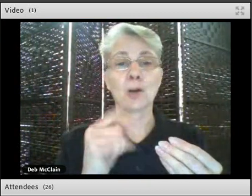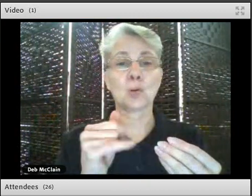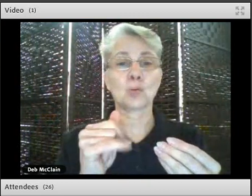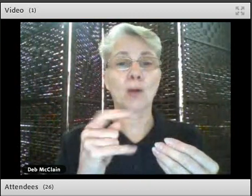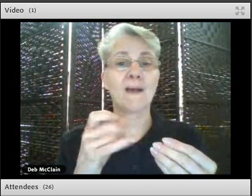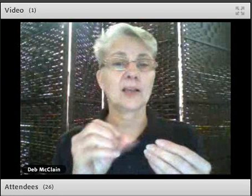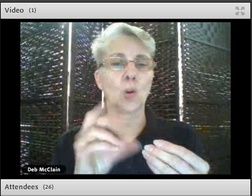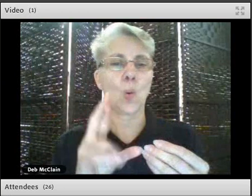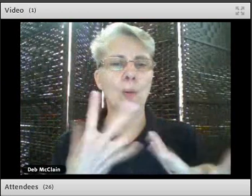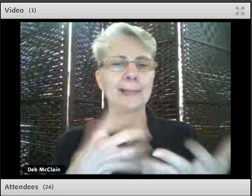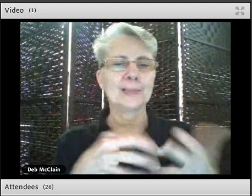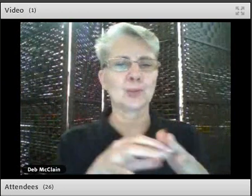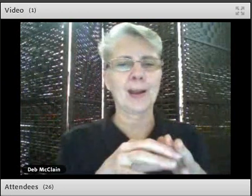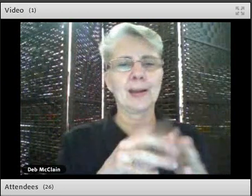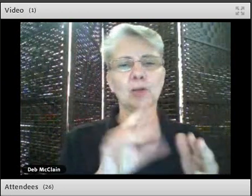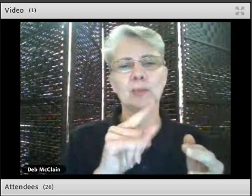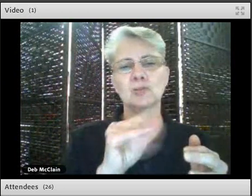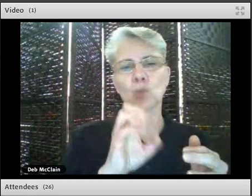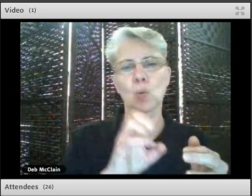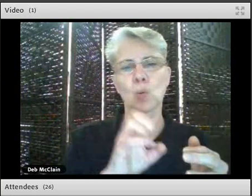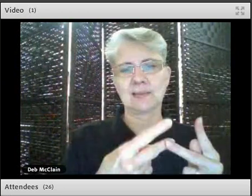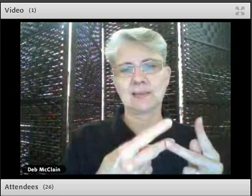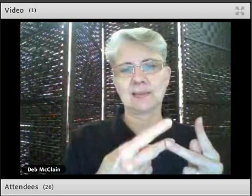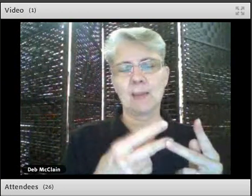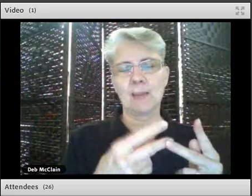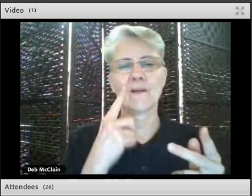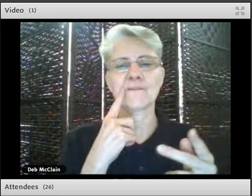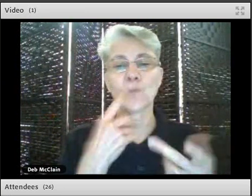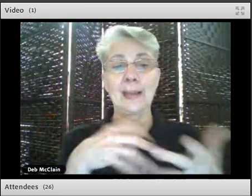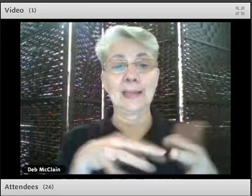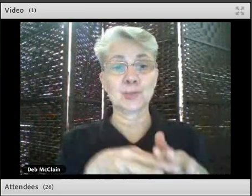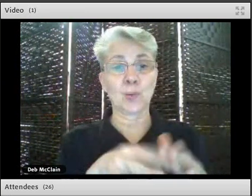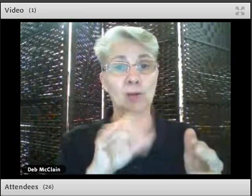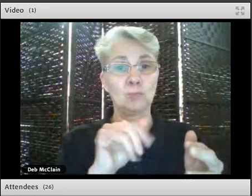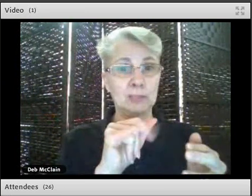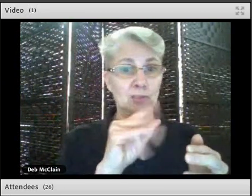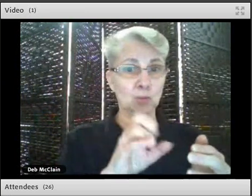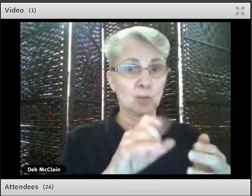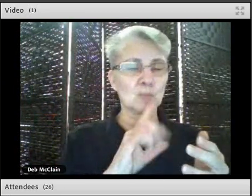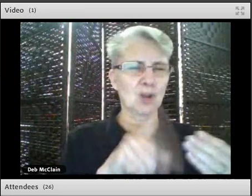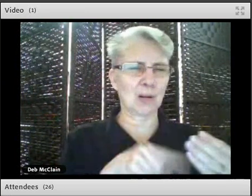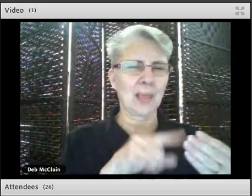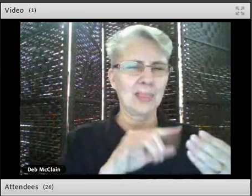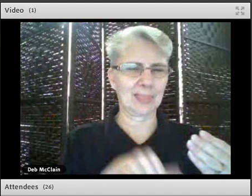you would update the 245 with the current title